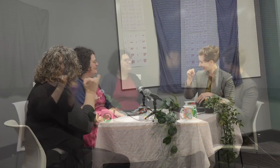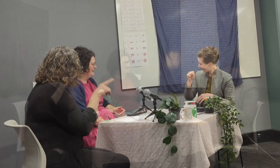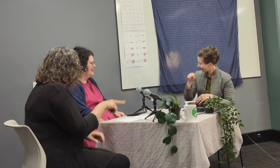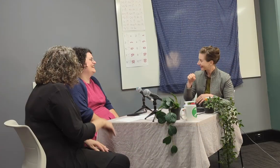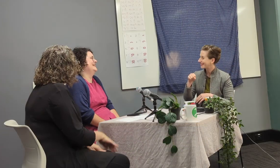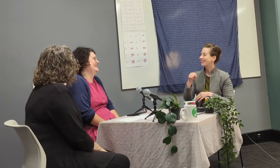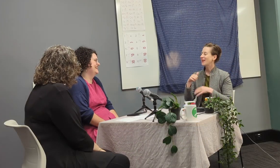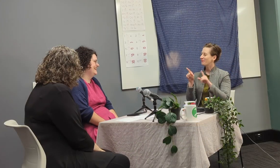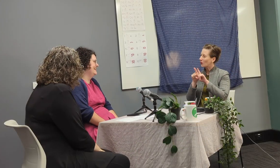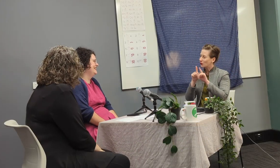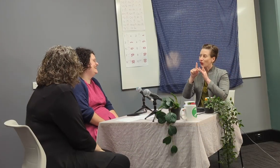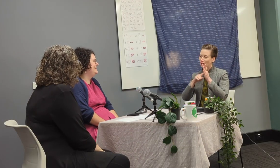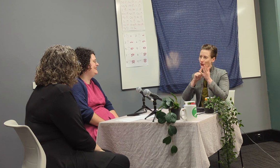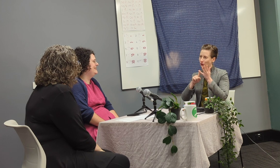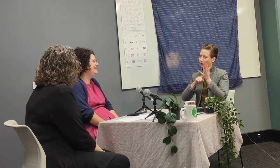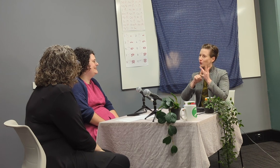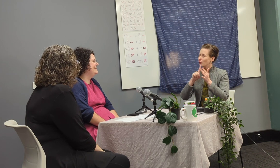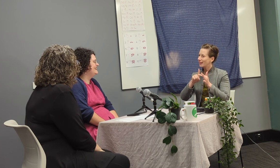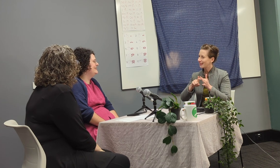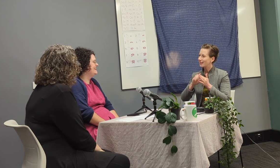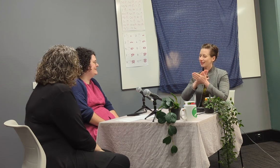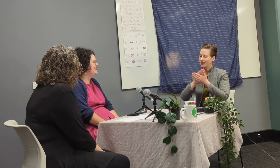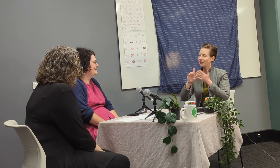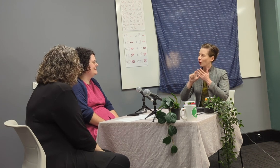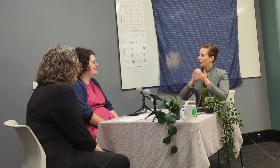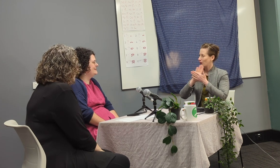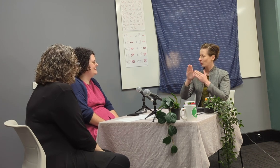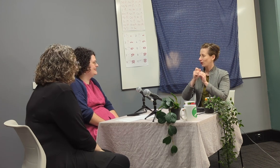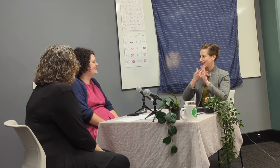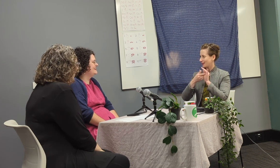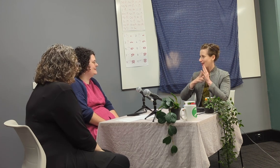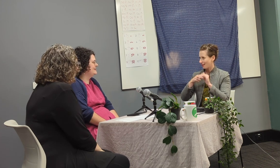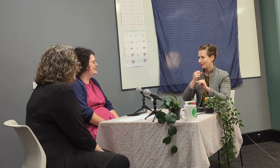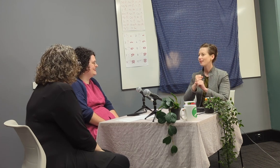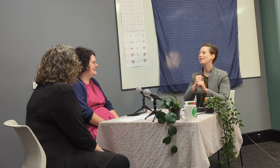H: Yes, yes! And also, I met with Julie Hochgesang.